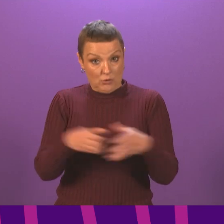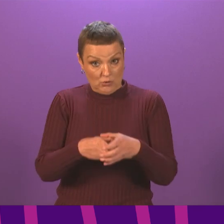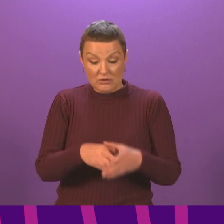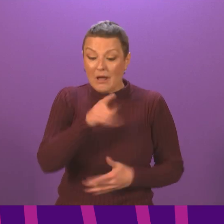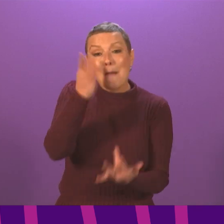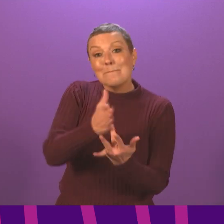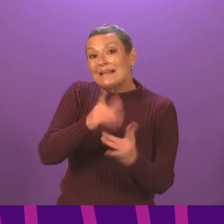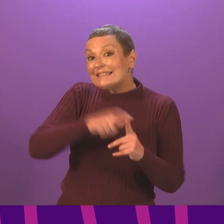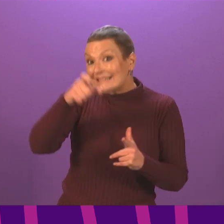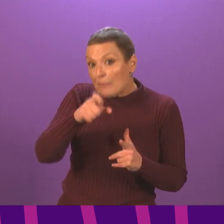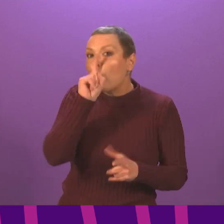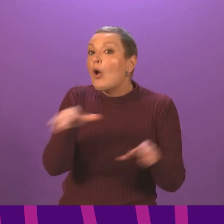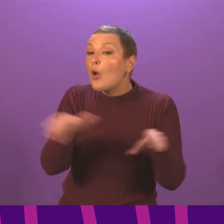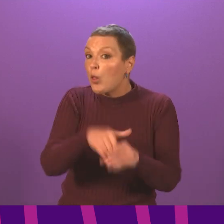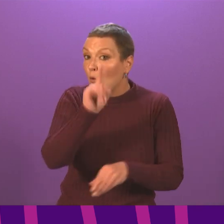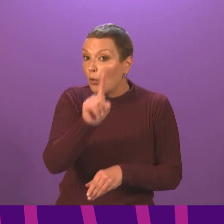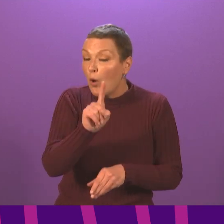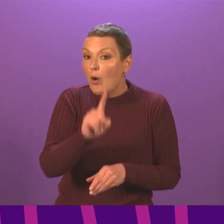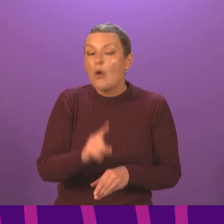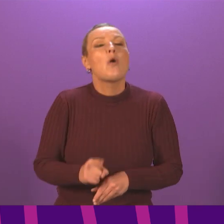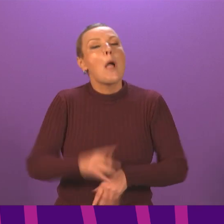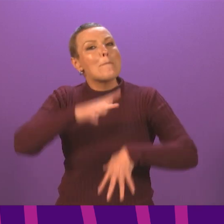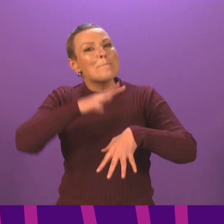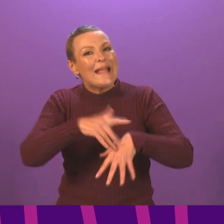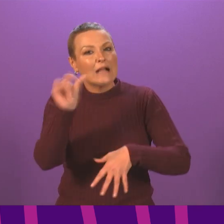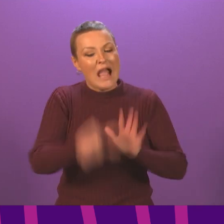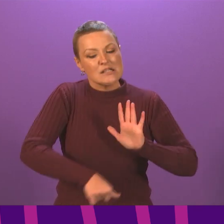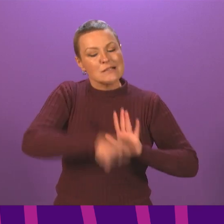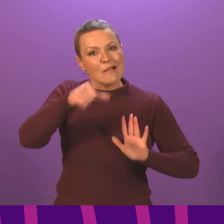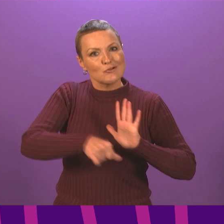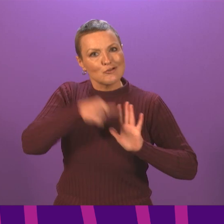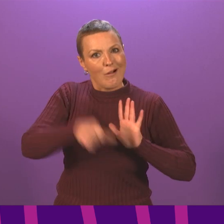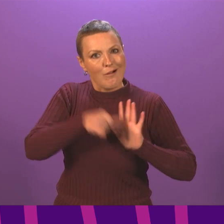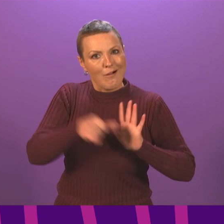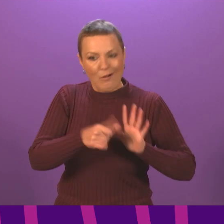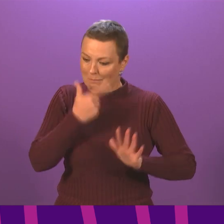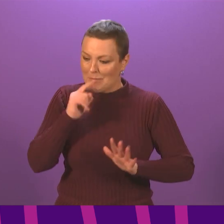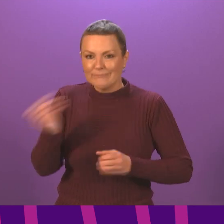we will extend that testing to all medical and surgical elective admissions. We will